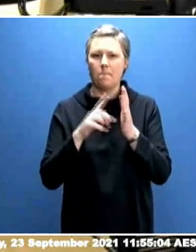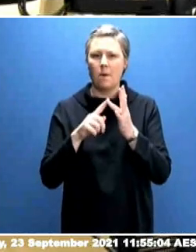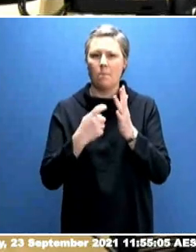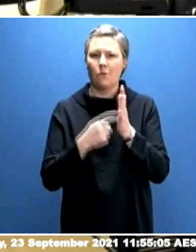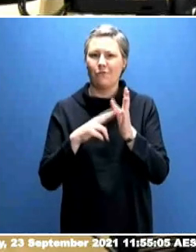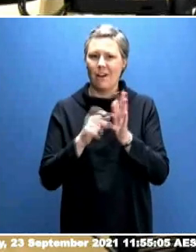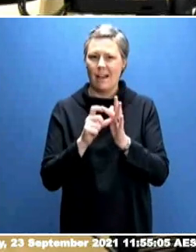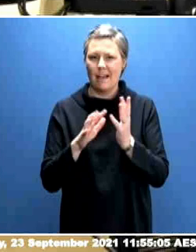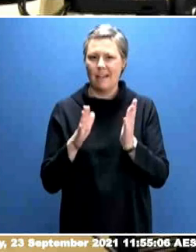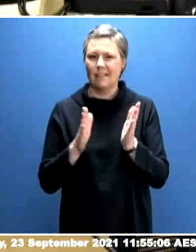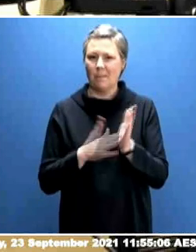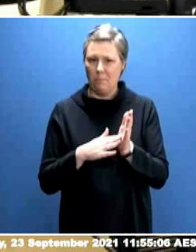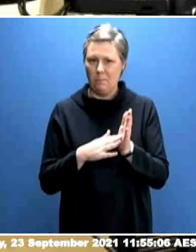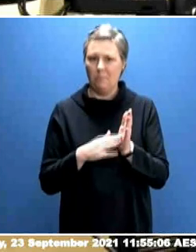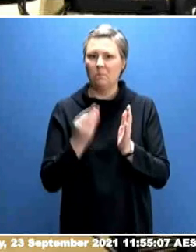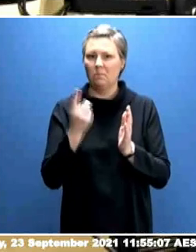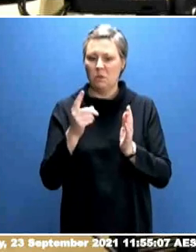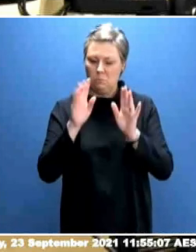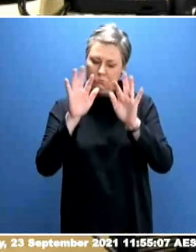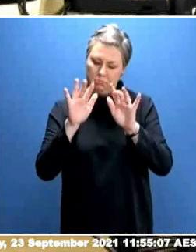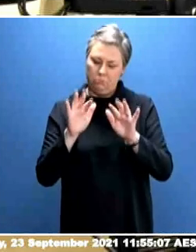analysing the available Secure Care literature.